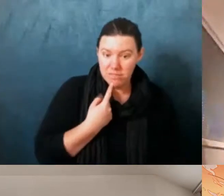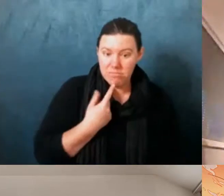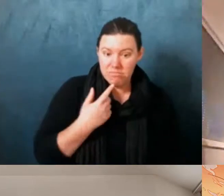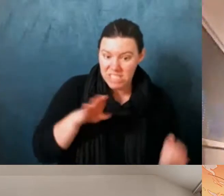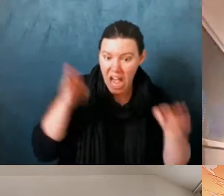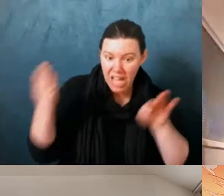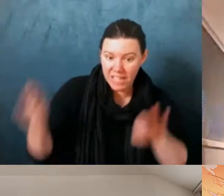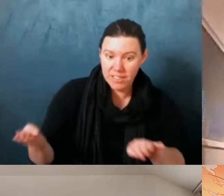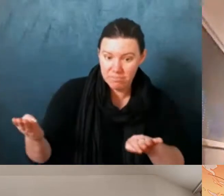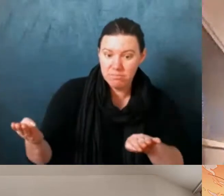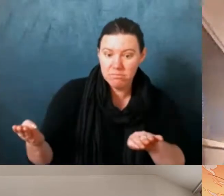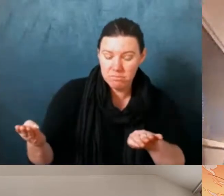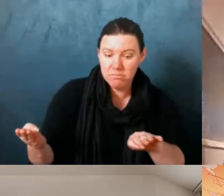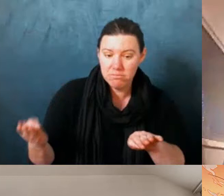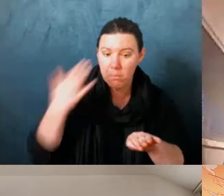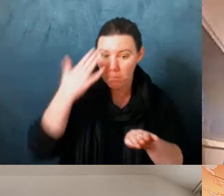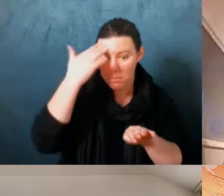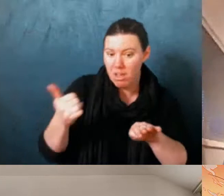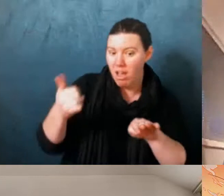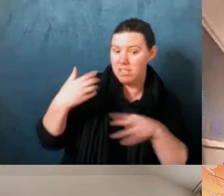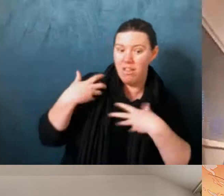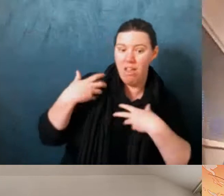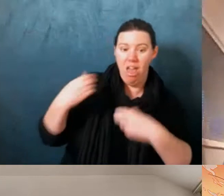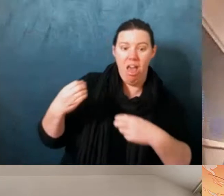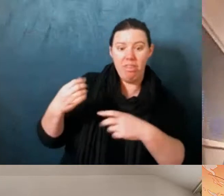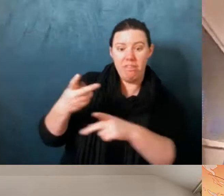And so I believe that that's one of the most important things.